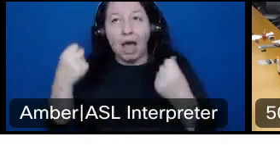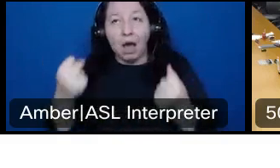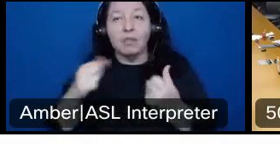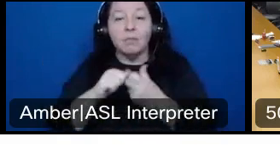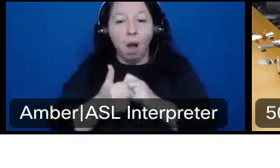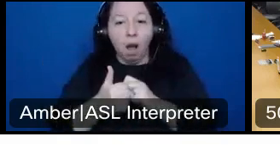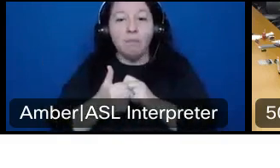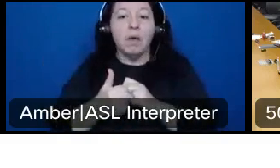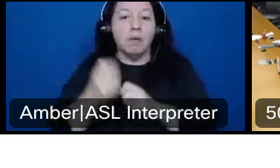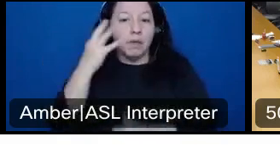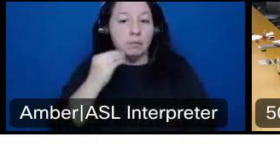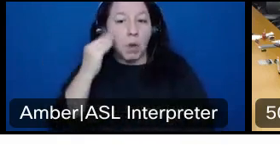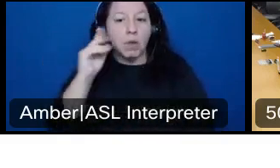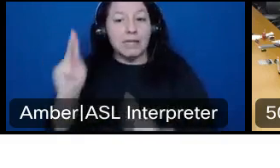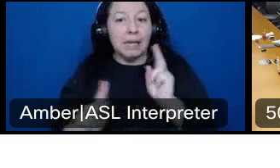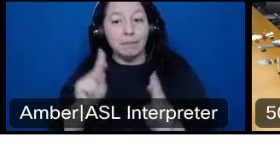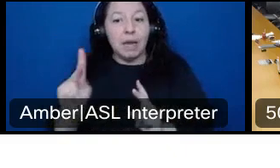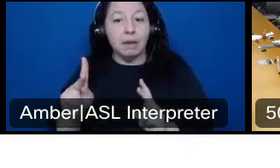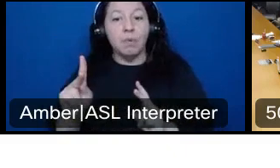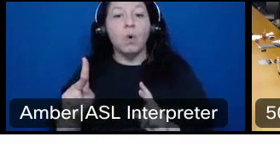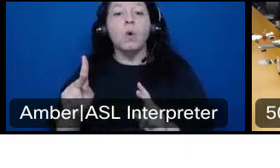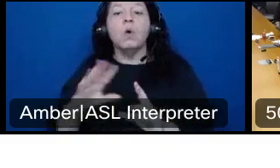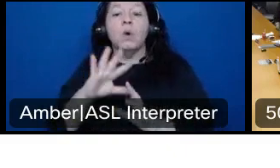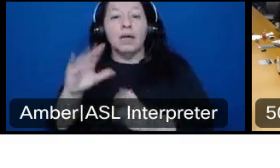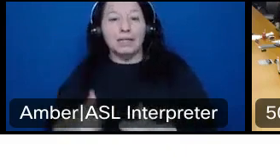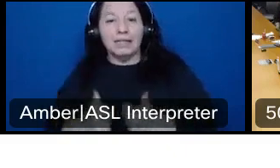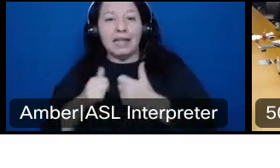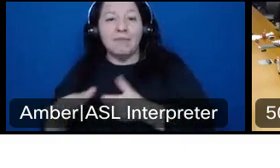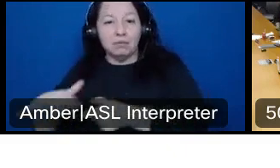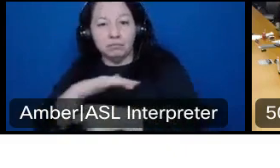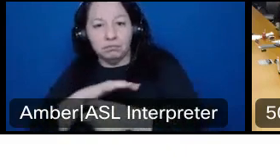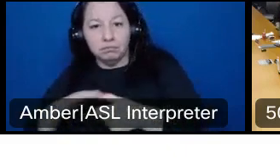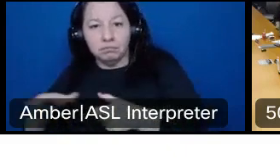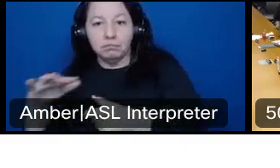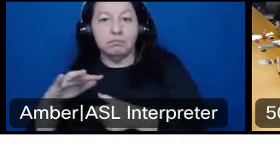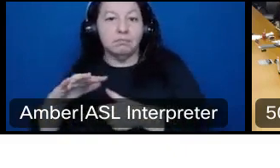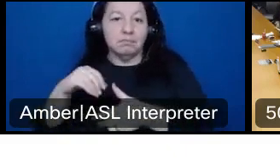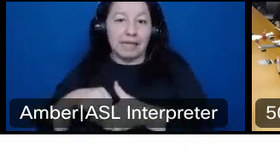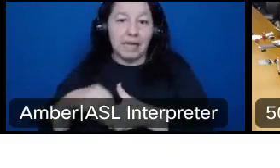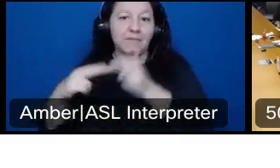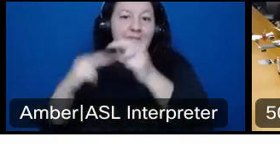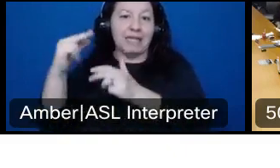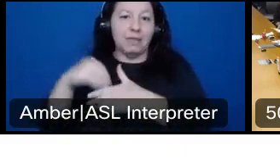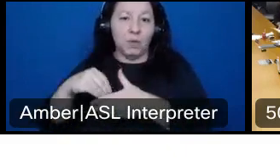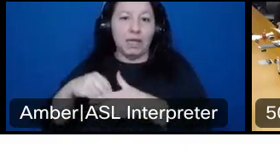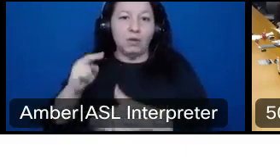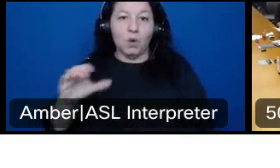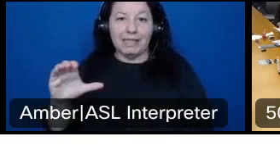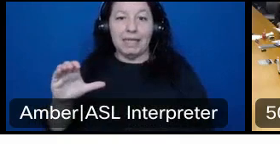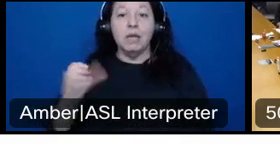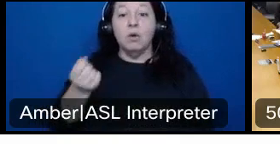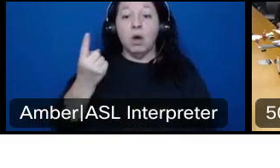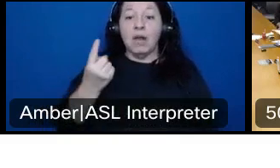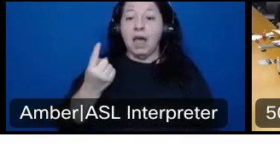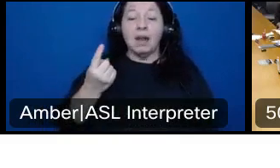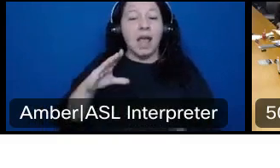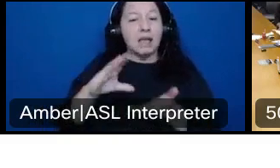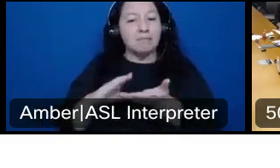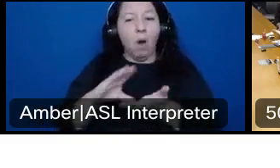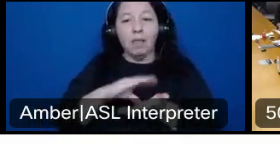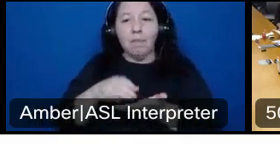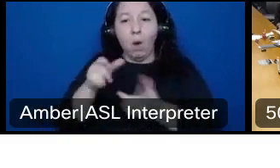In New York City, and only a small part of that 1000 would be people who are refusing voluntary surfaces.